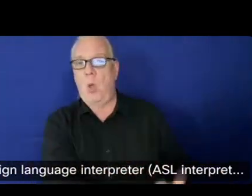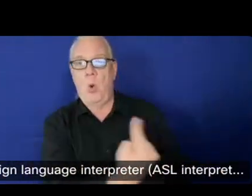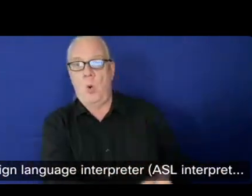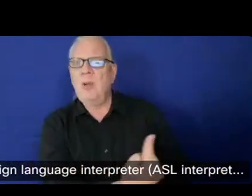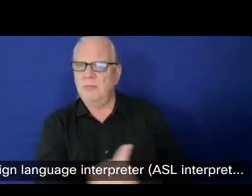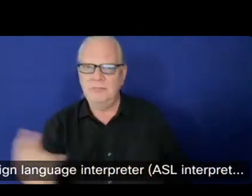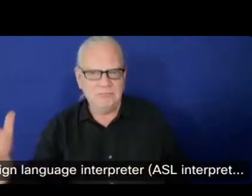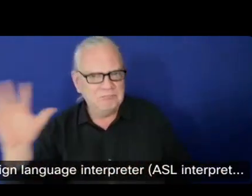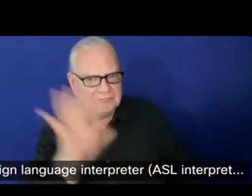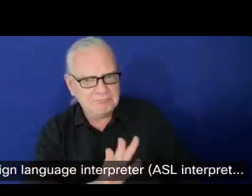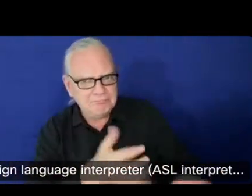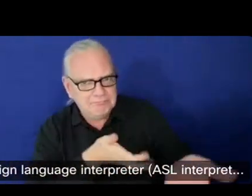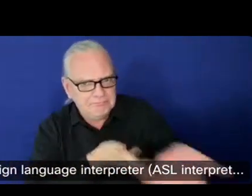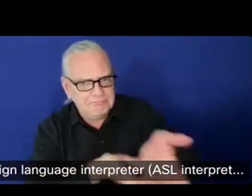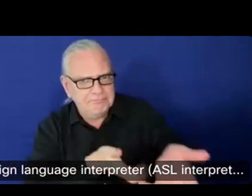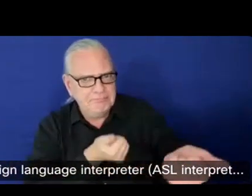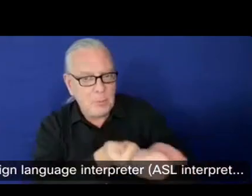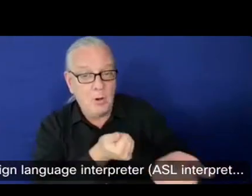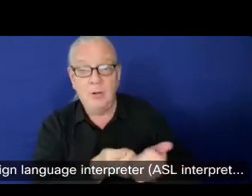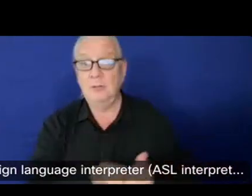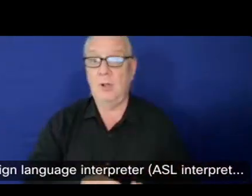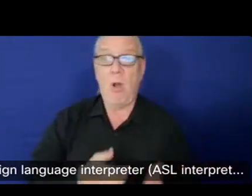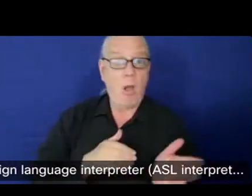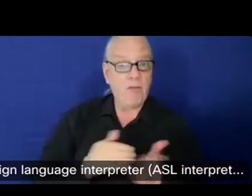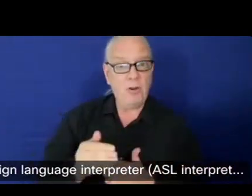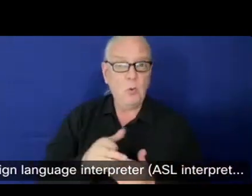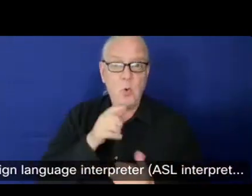our families, oftentimes that take care of us. I don't